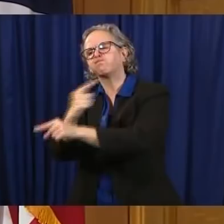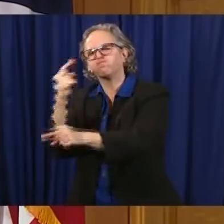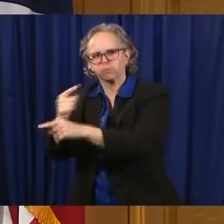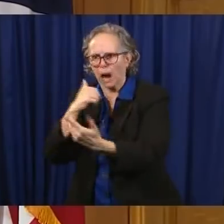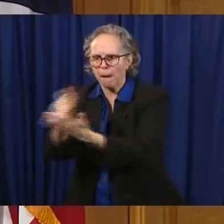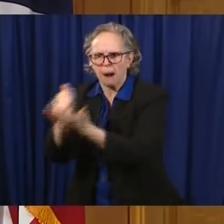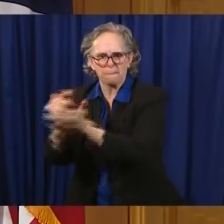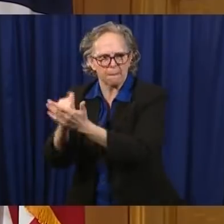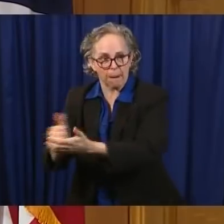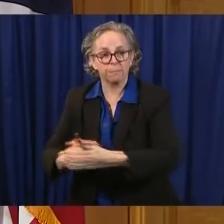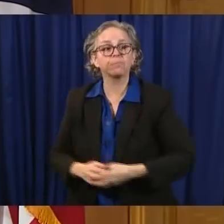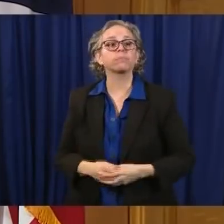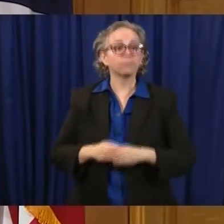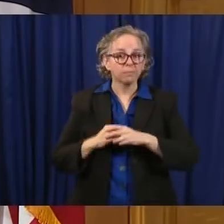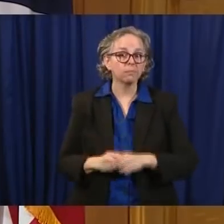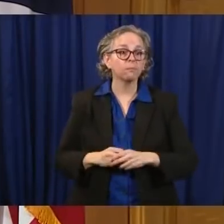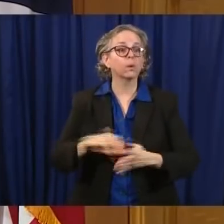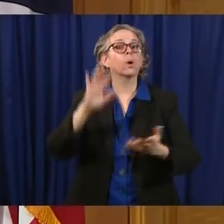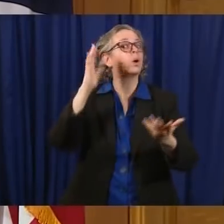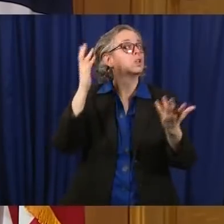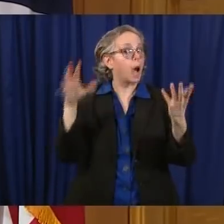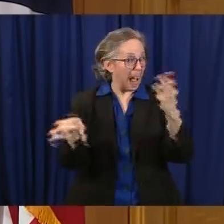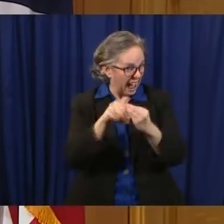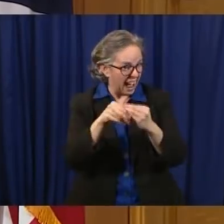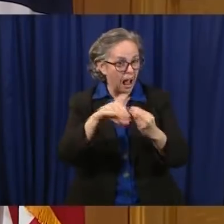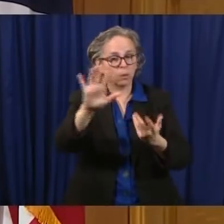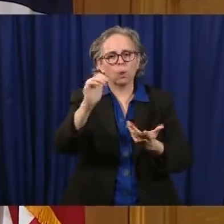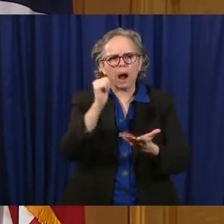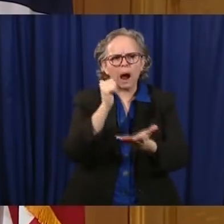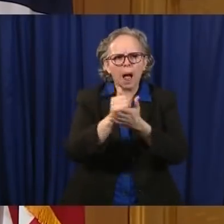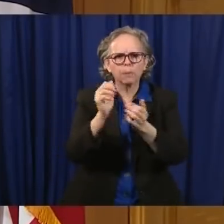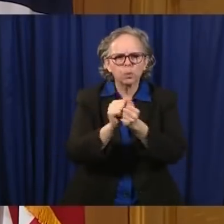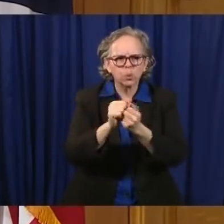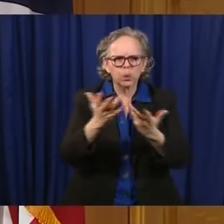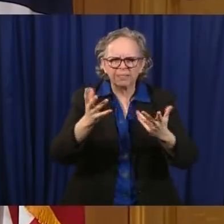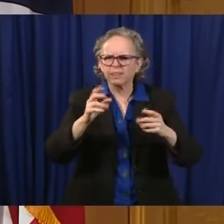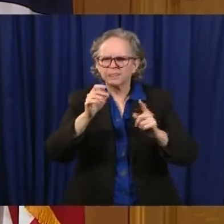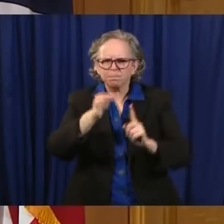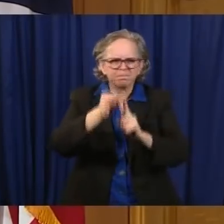COMING TO PROVIDE CARE, AT THE LONG TIME CARE CENTER, AND